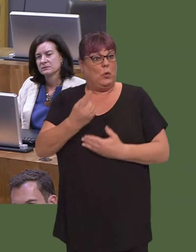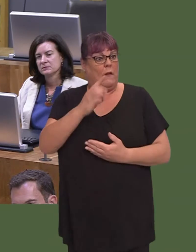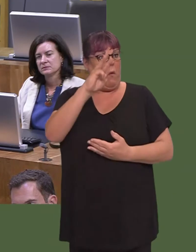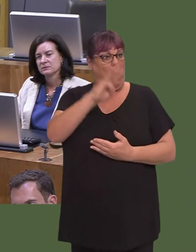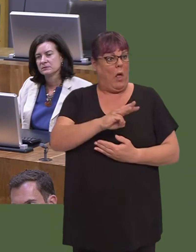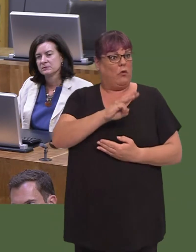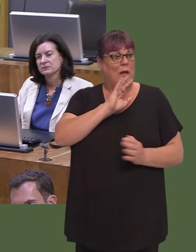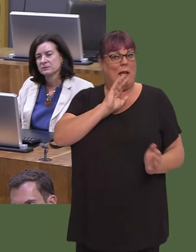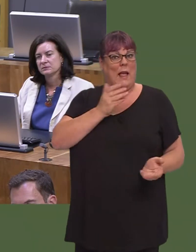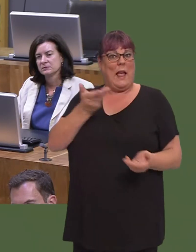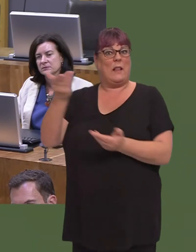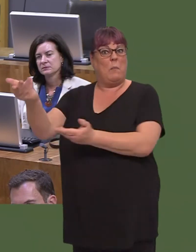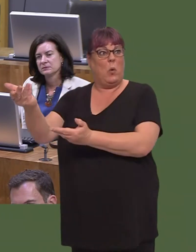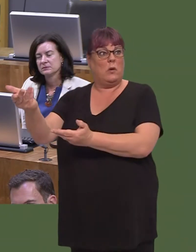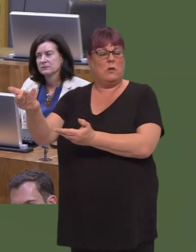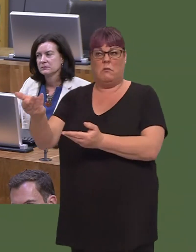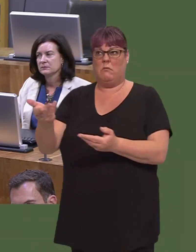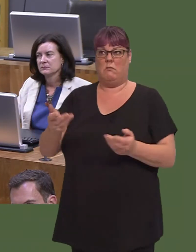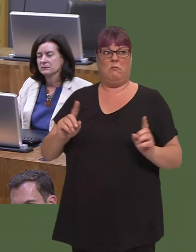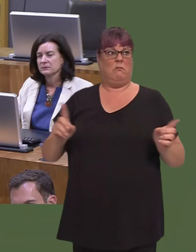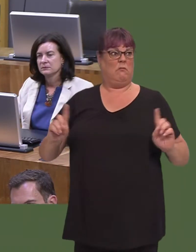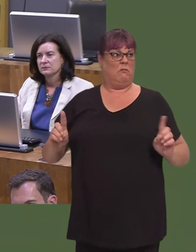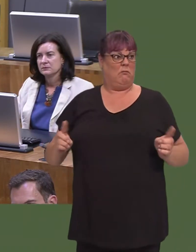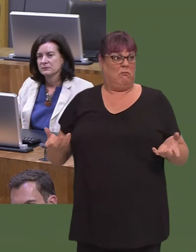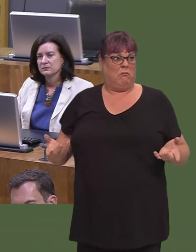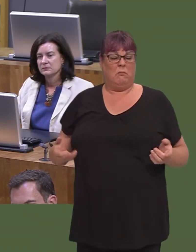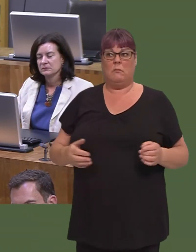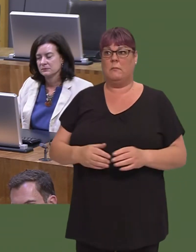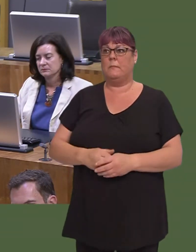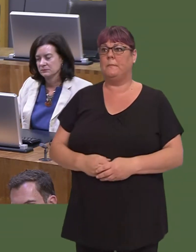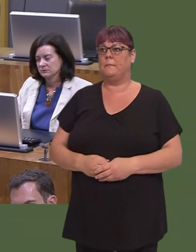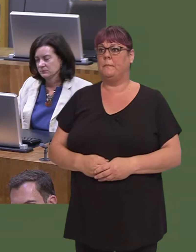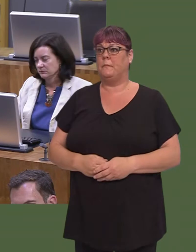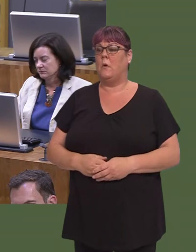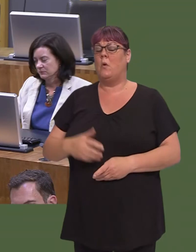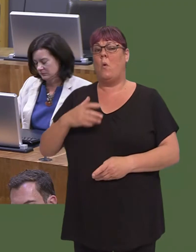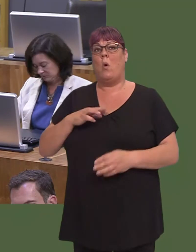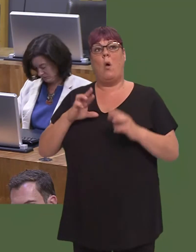this is part of what the task and finish group will be considering. He makes the point, quite